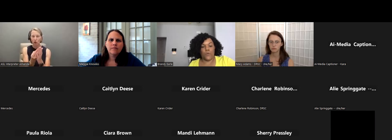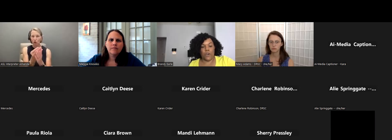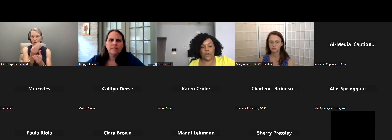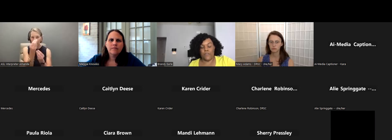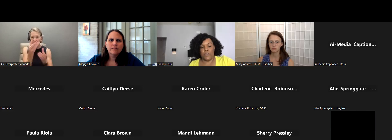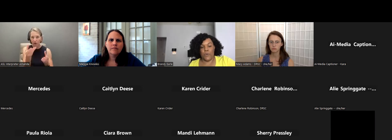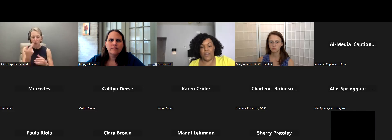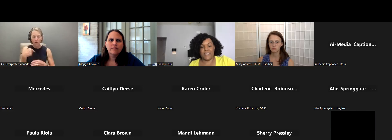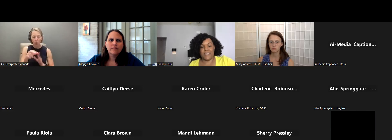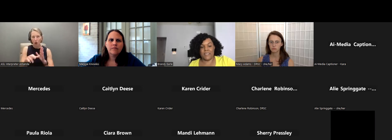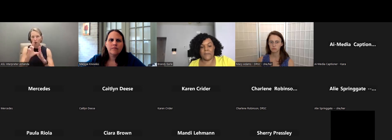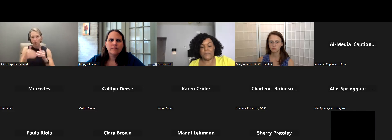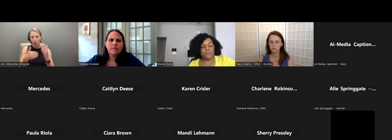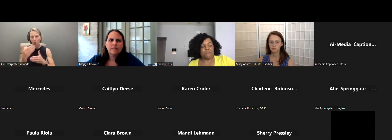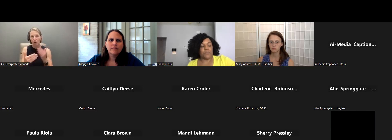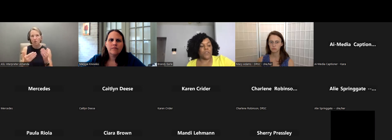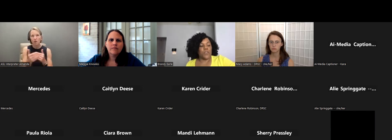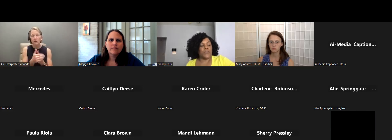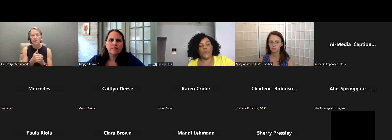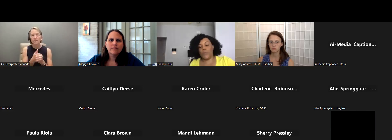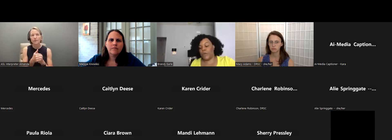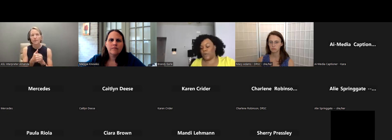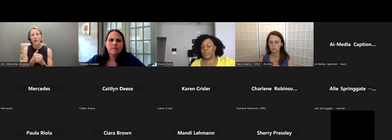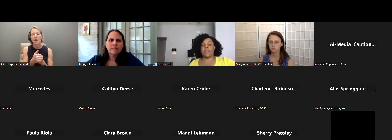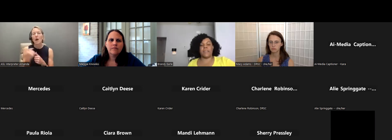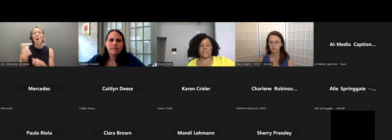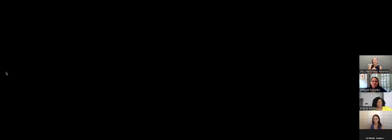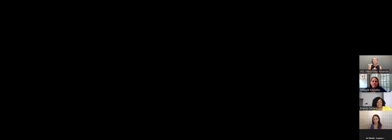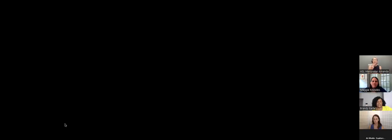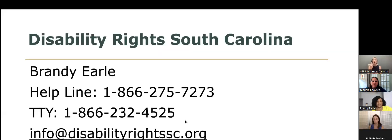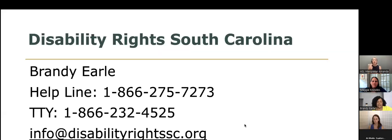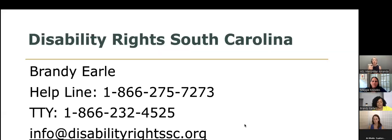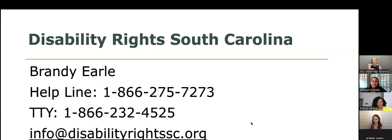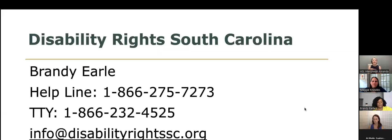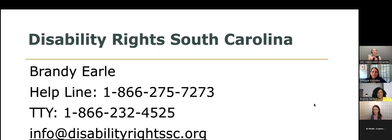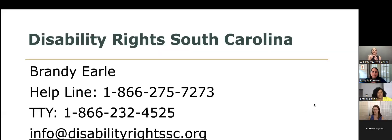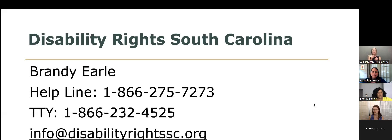um for our review process so we're going to look at a certain date of time that